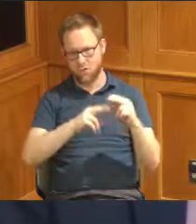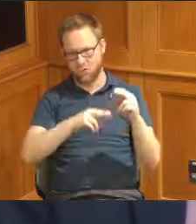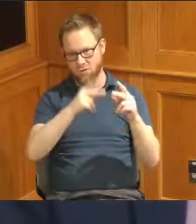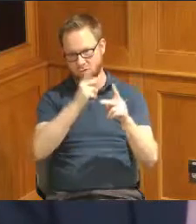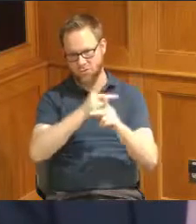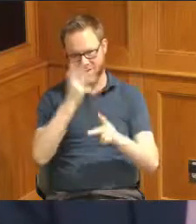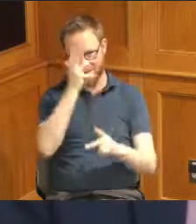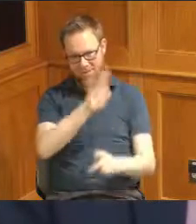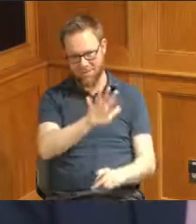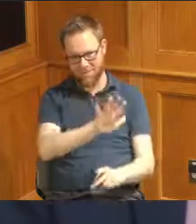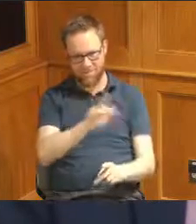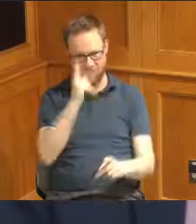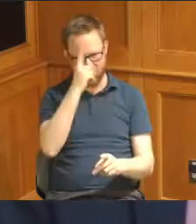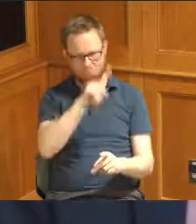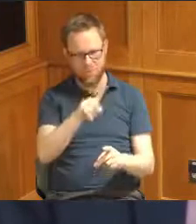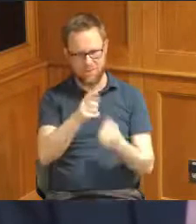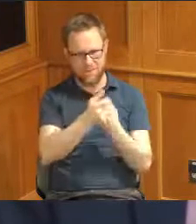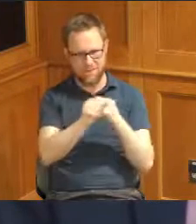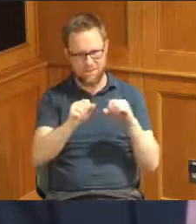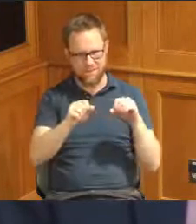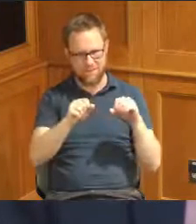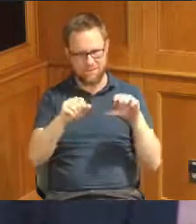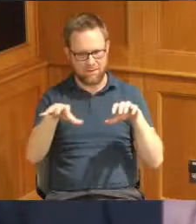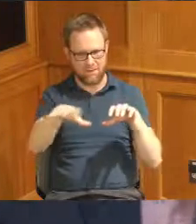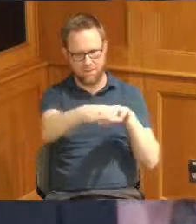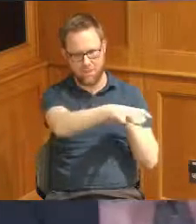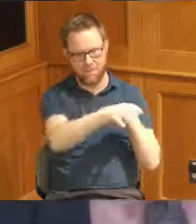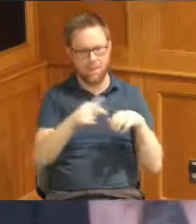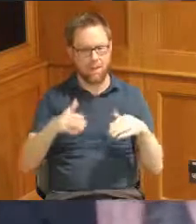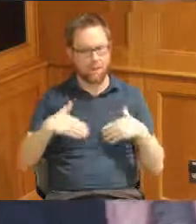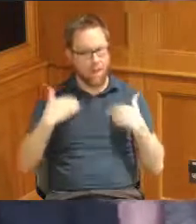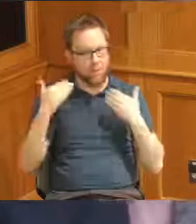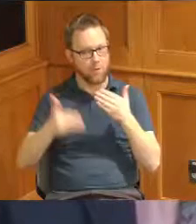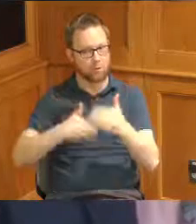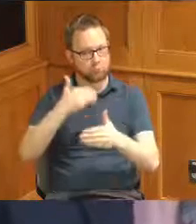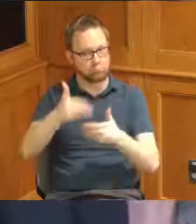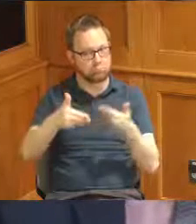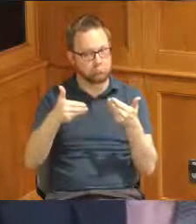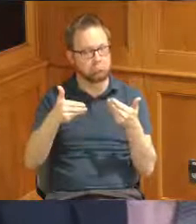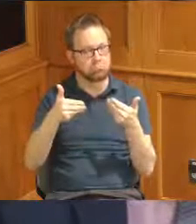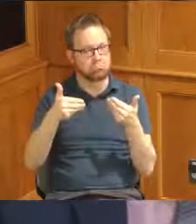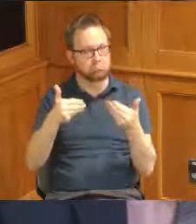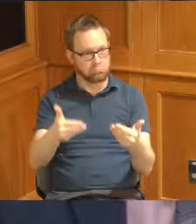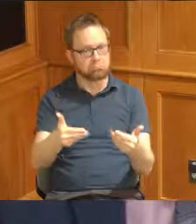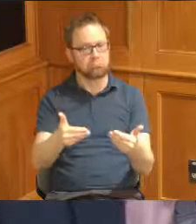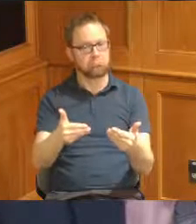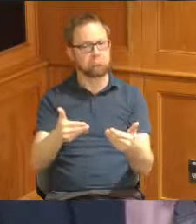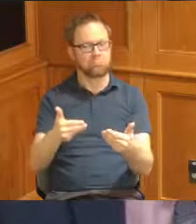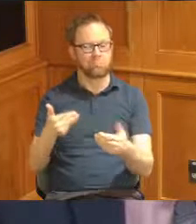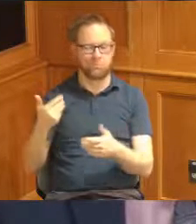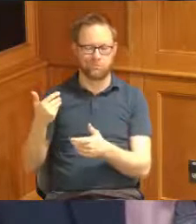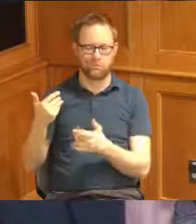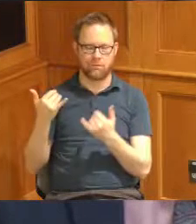the safety complex I'm glad that that is moving forward as we continue to figure out the financial